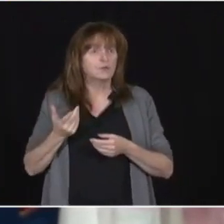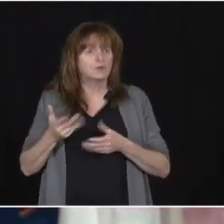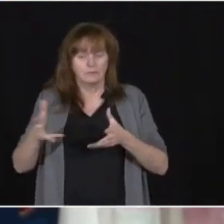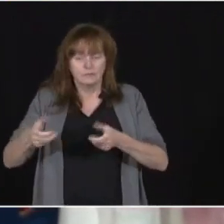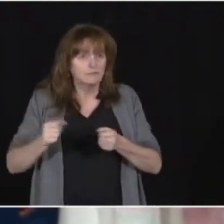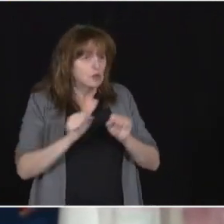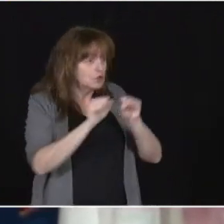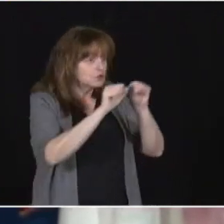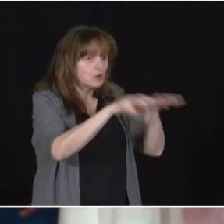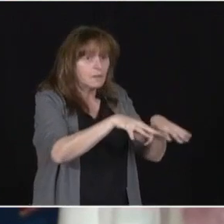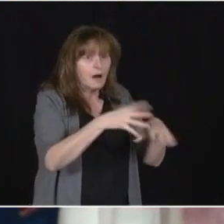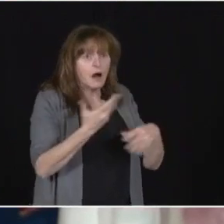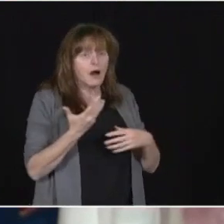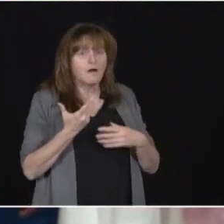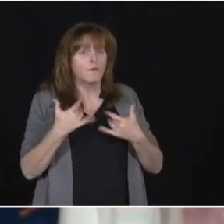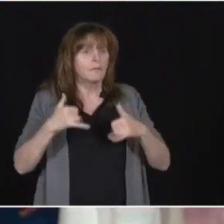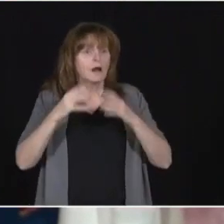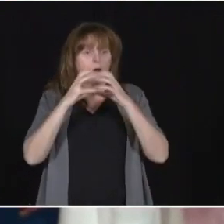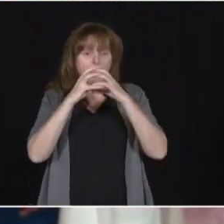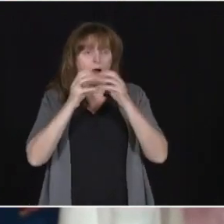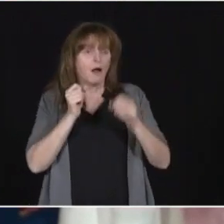of this deadly virus